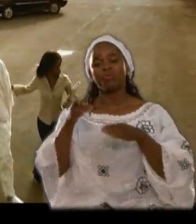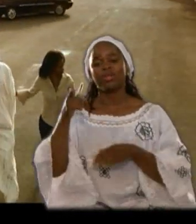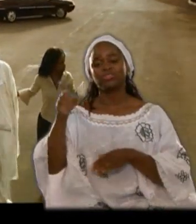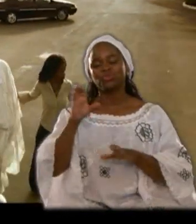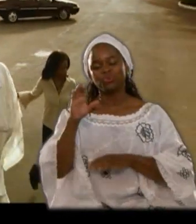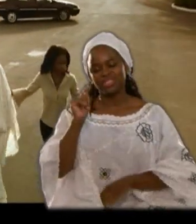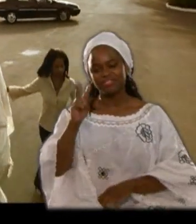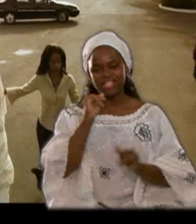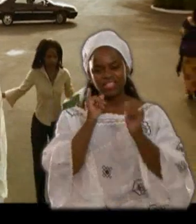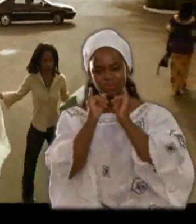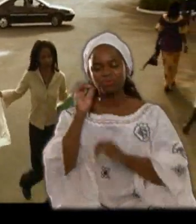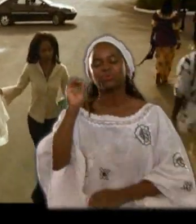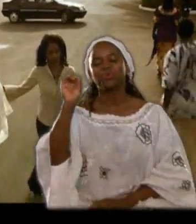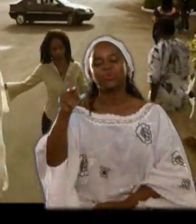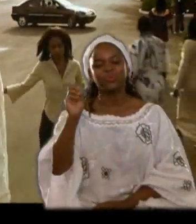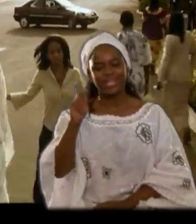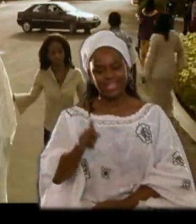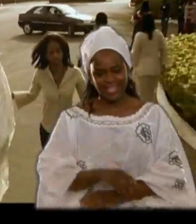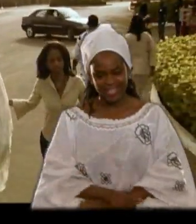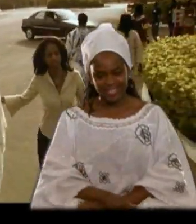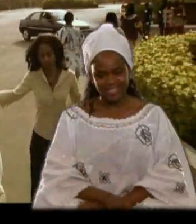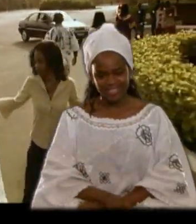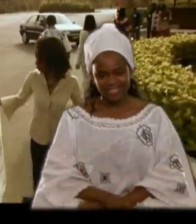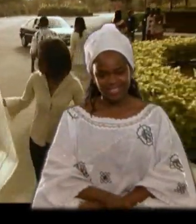I'm just on my way to do a television interview. OK?